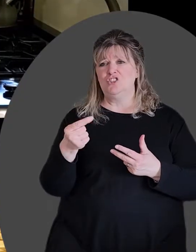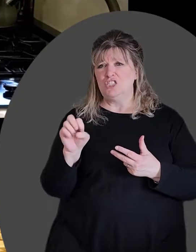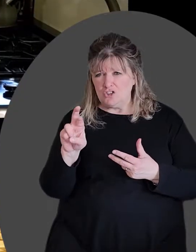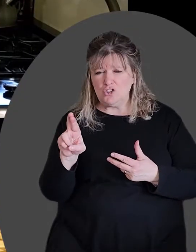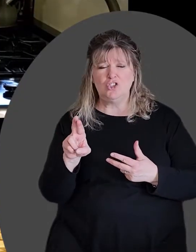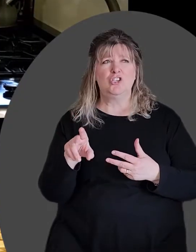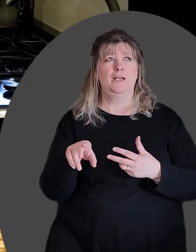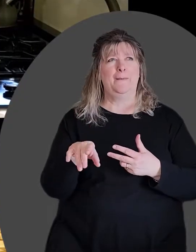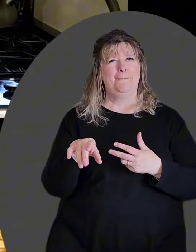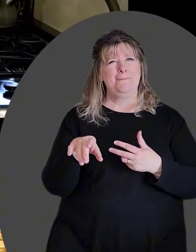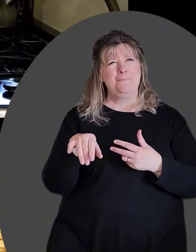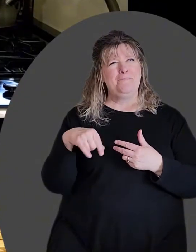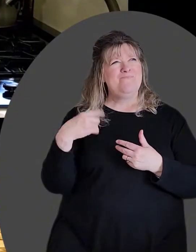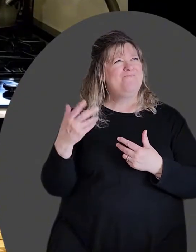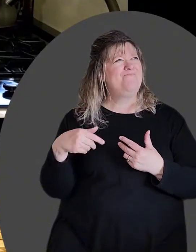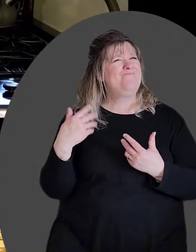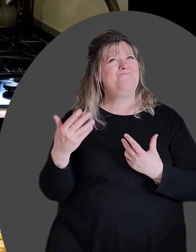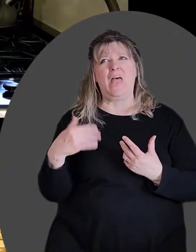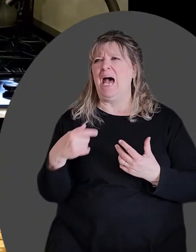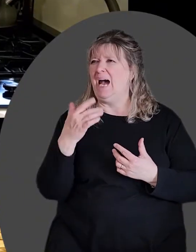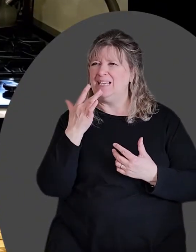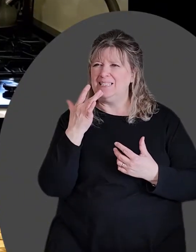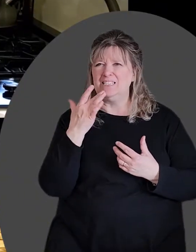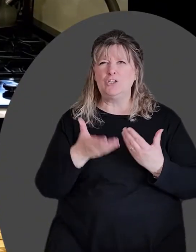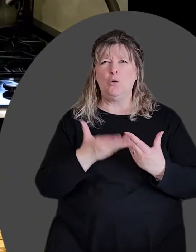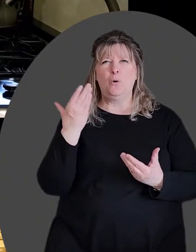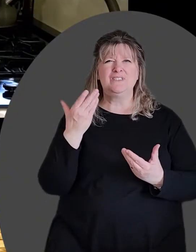I I taste almost a faintness